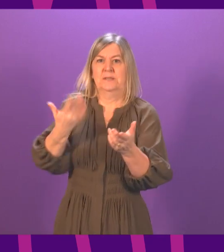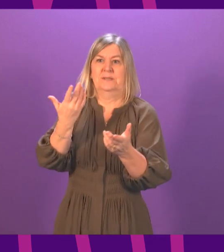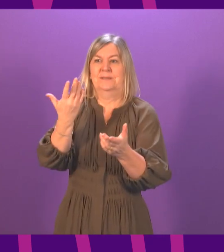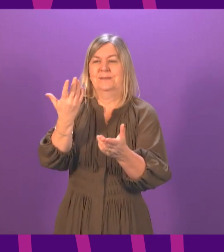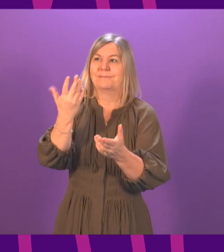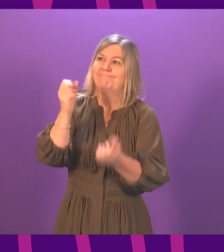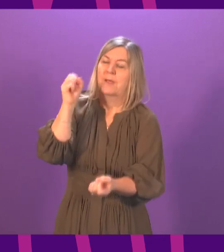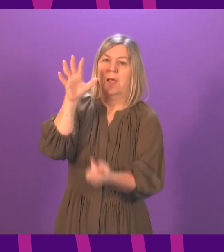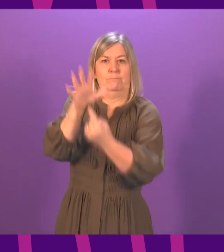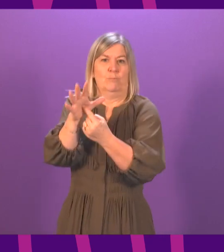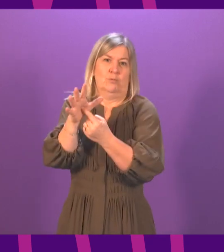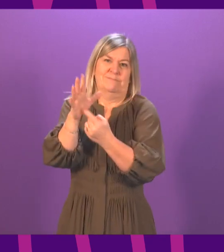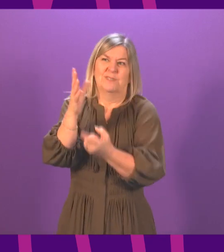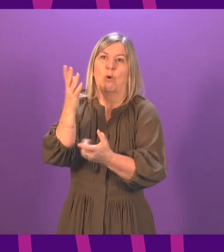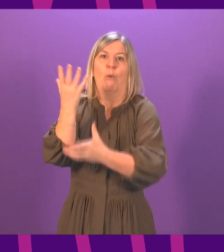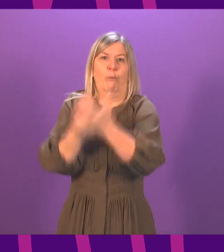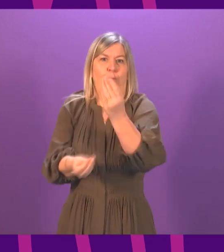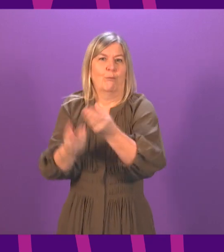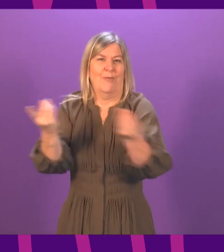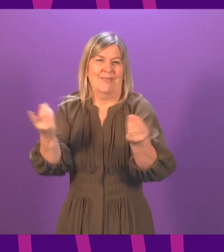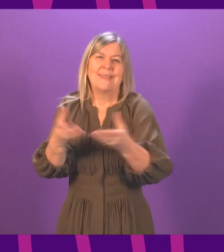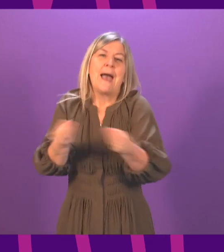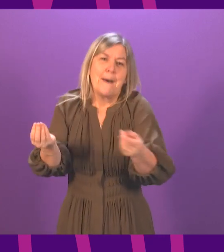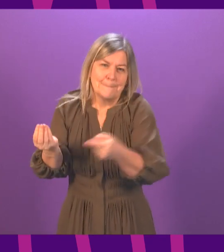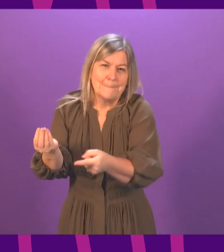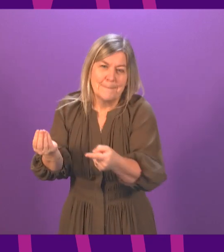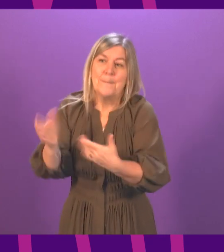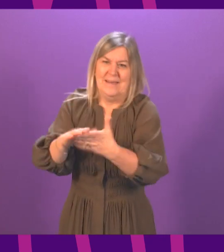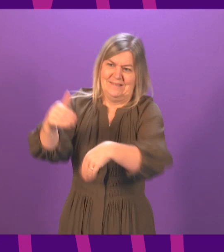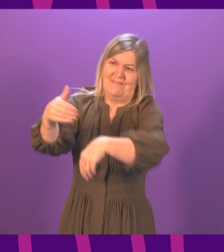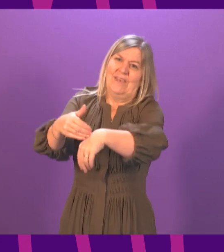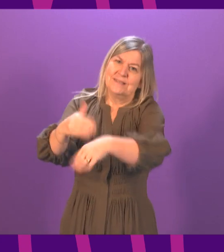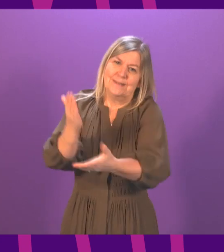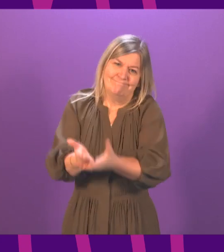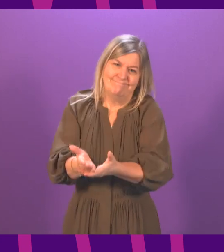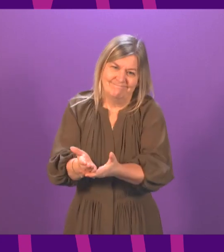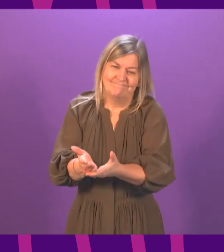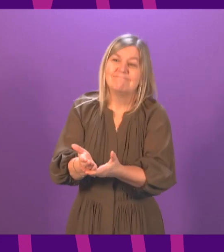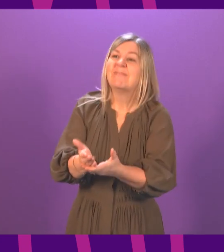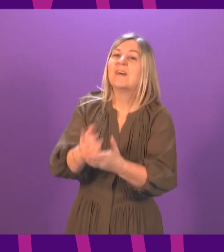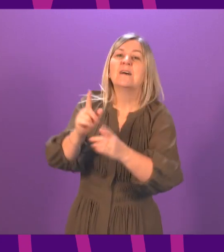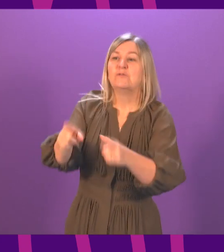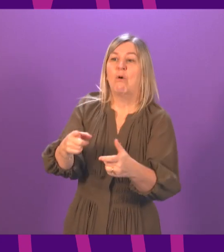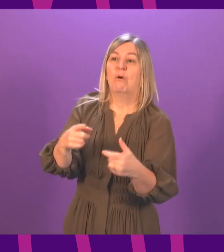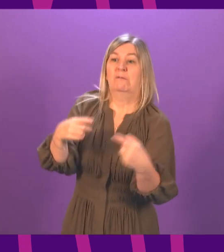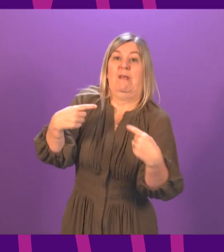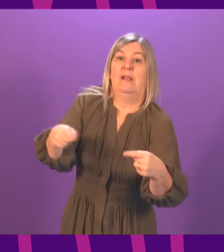required to close, with trade severely impacted. We are working with local authorities to make sure